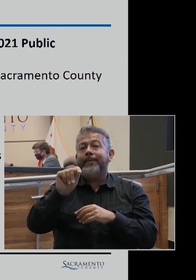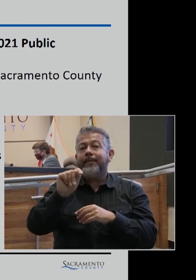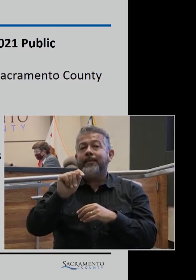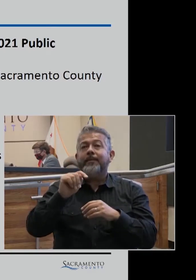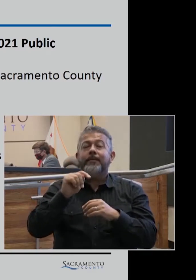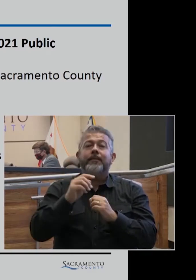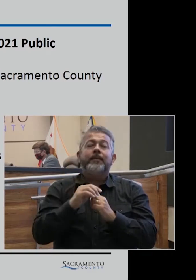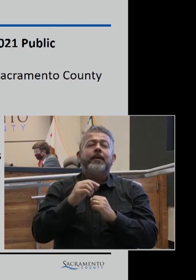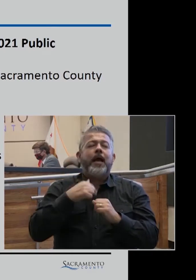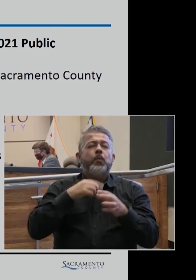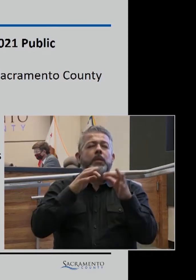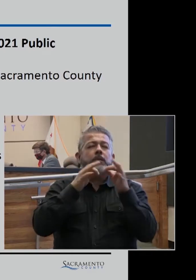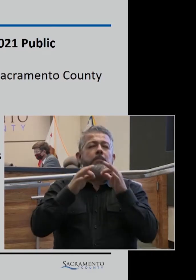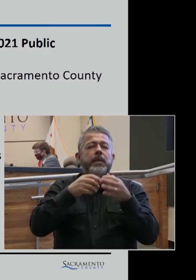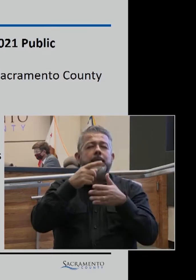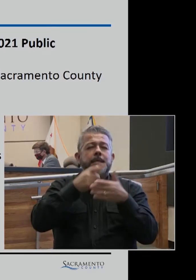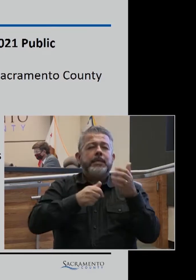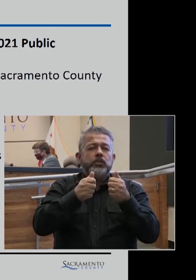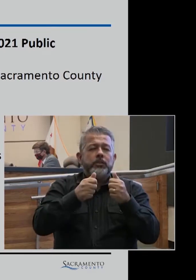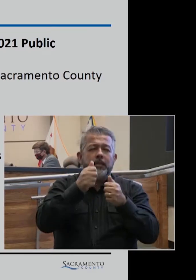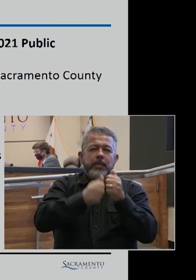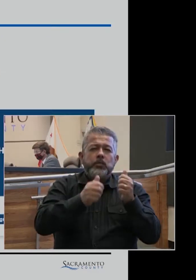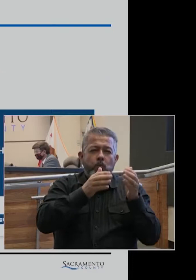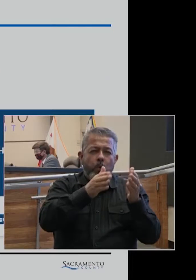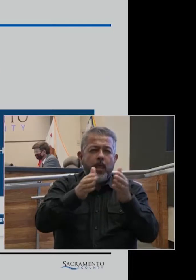MULTIPLE LANGUAGES. AND I'LL EXPLAIN EACH OF THESE